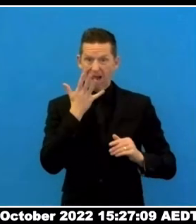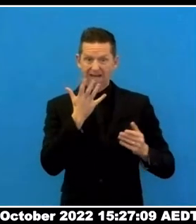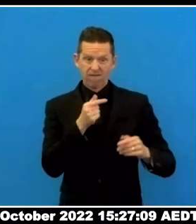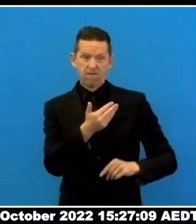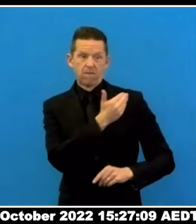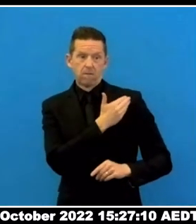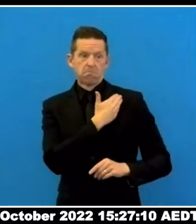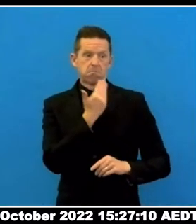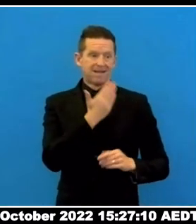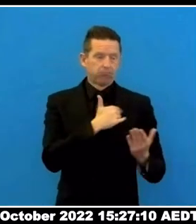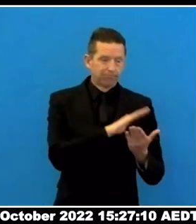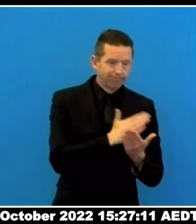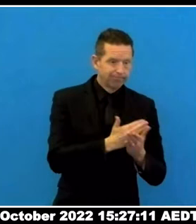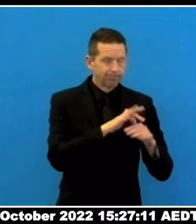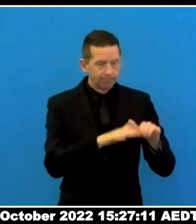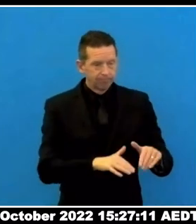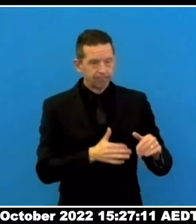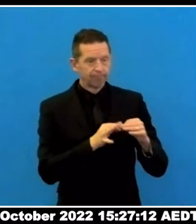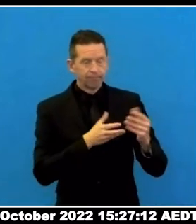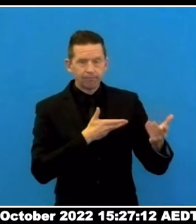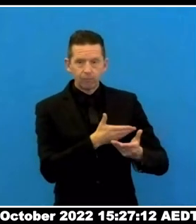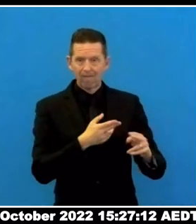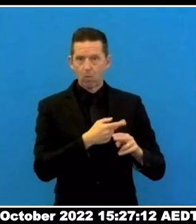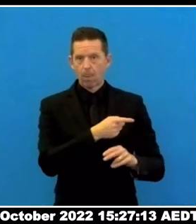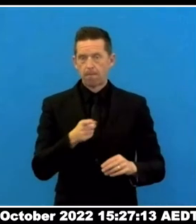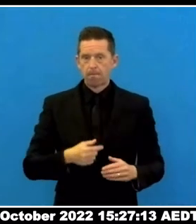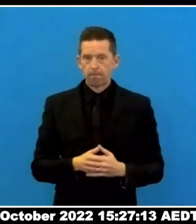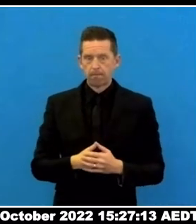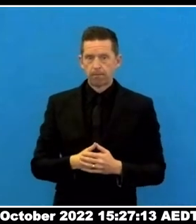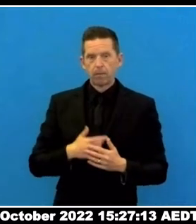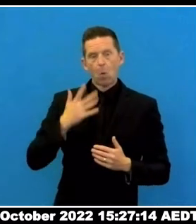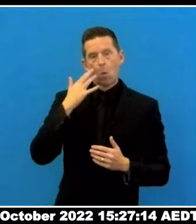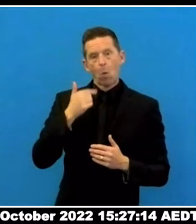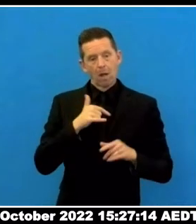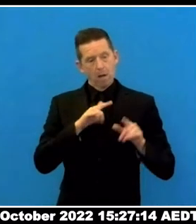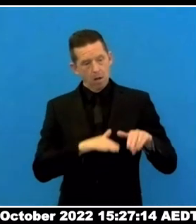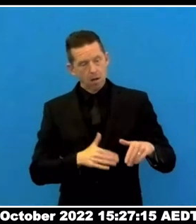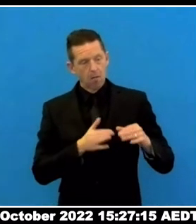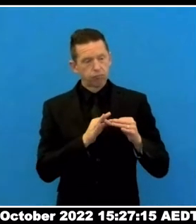and translating for them with translated or messages.